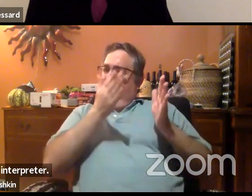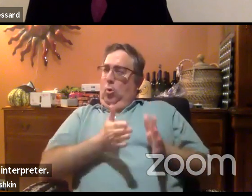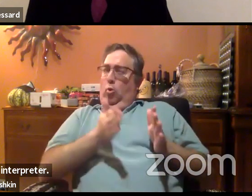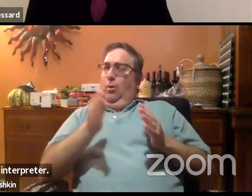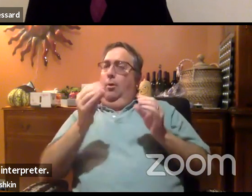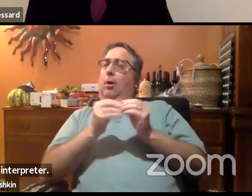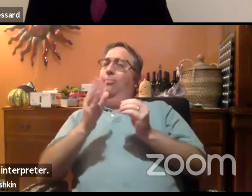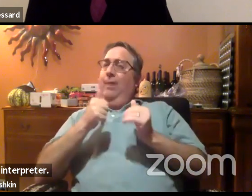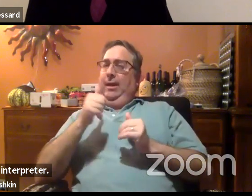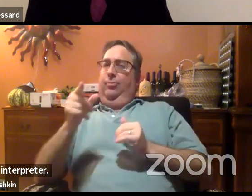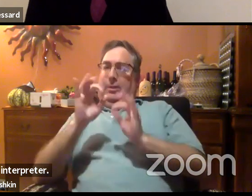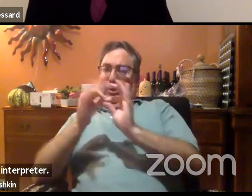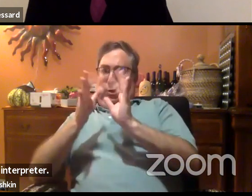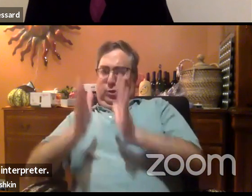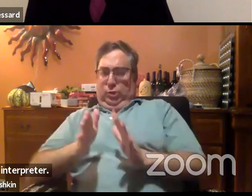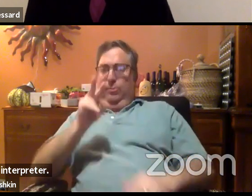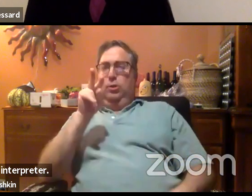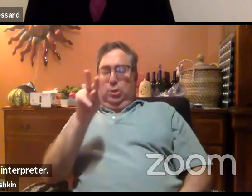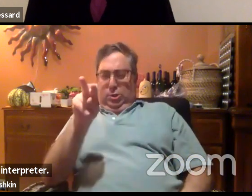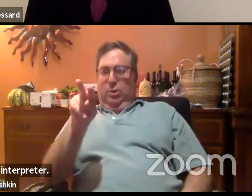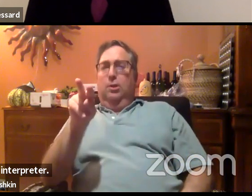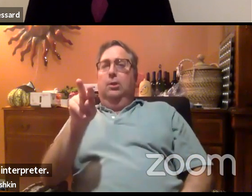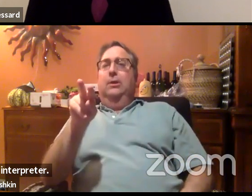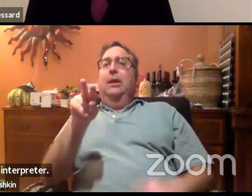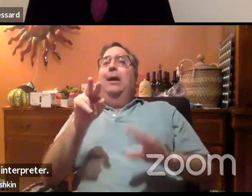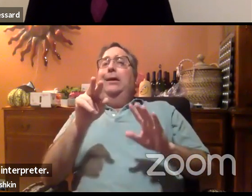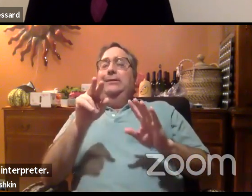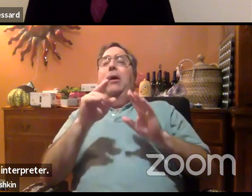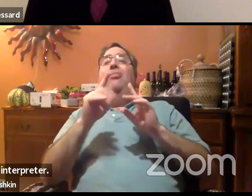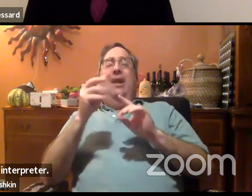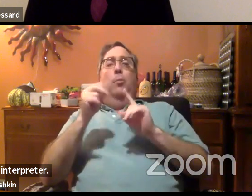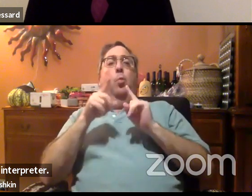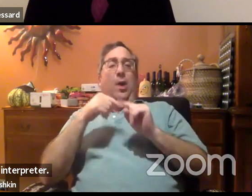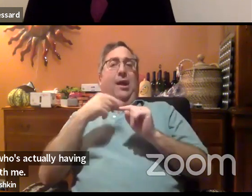It's a pit hard to describe. Because I do focus on the interpreter.